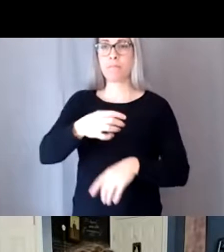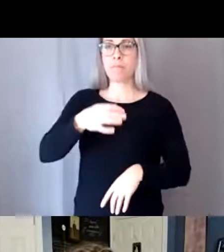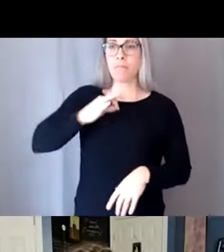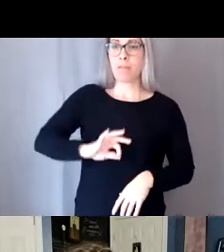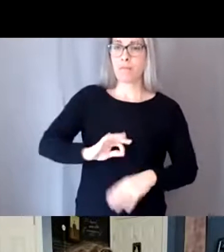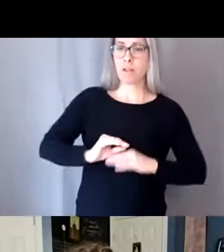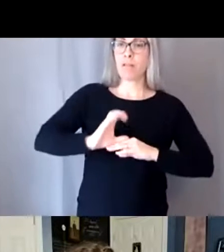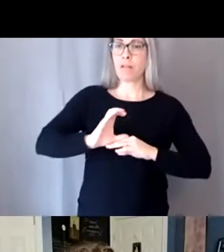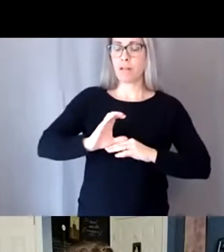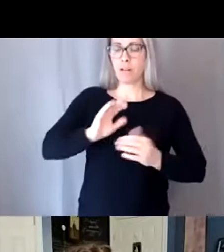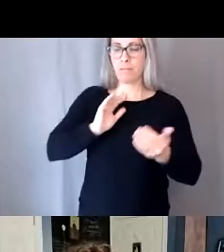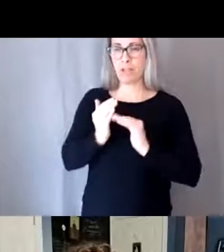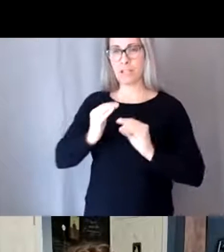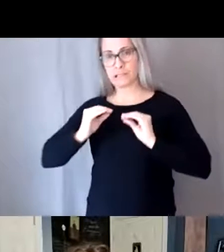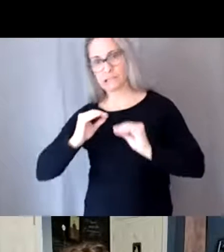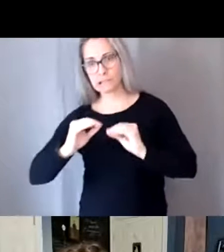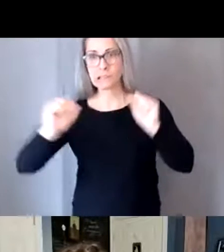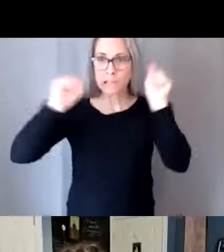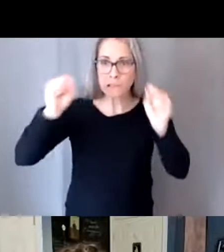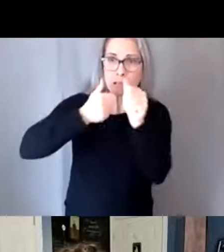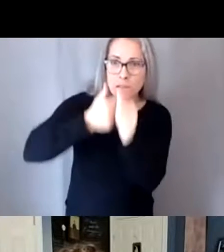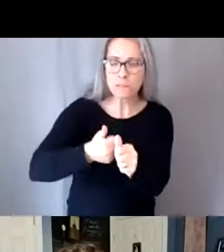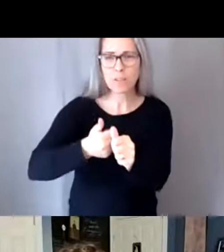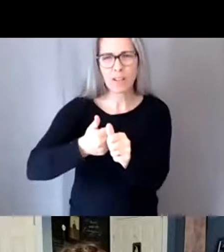and lastly just returning to the implications